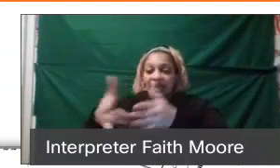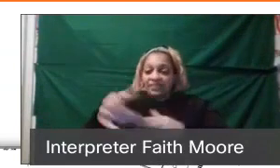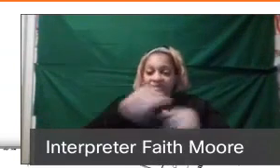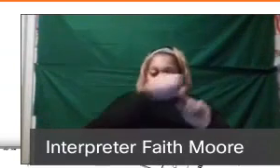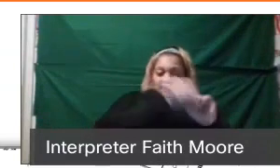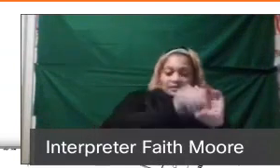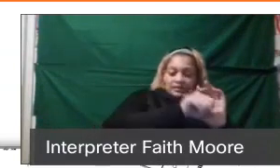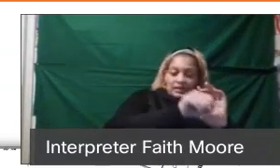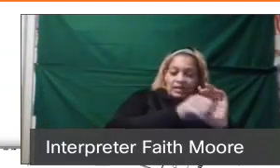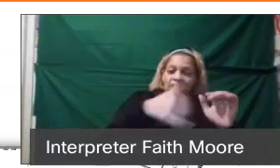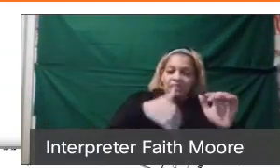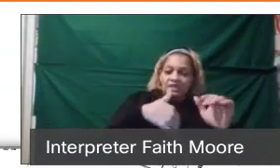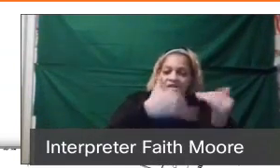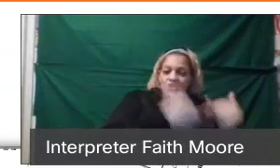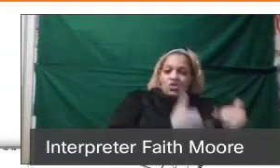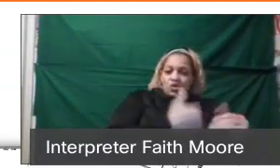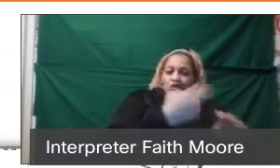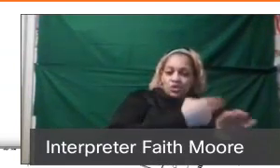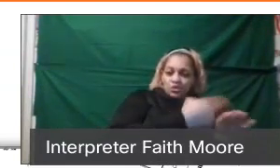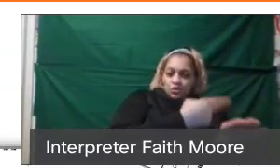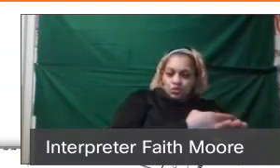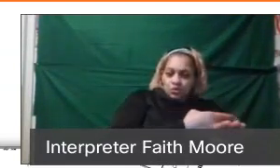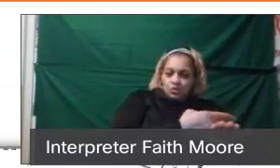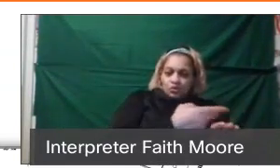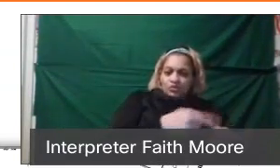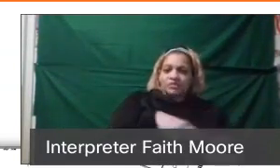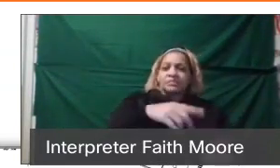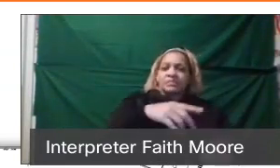Is currently in use and if not will continue to be the case.